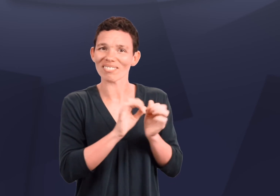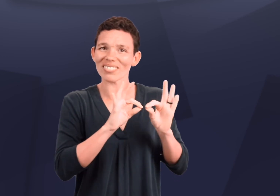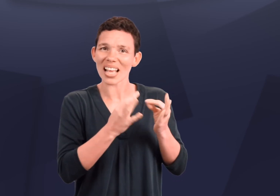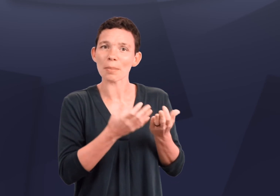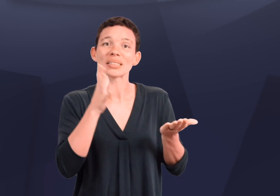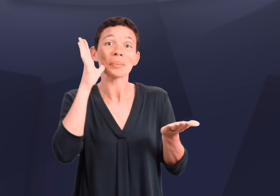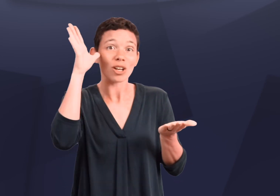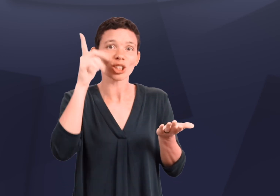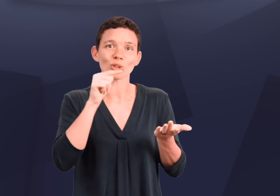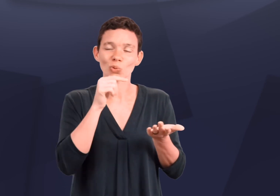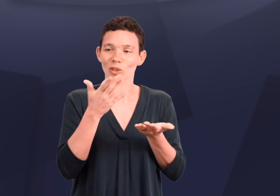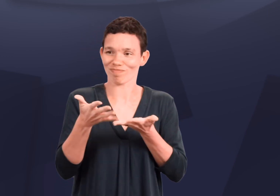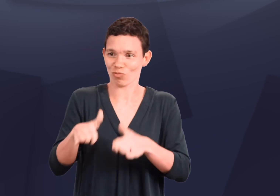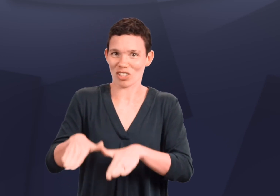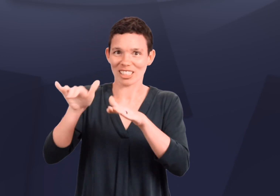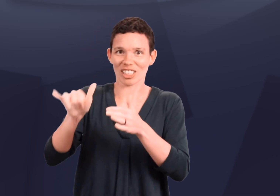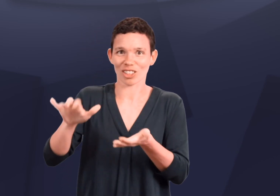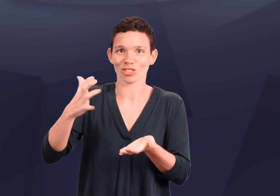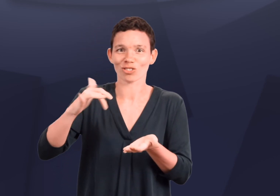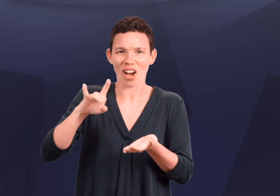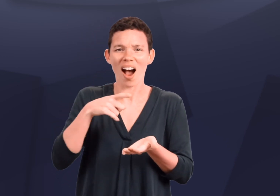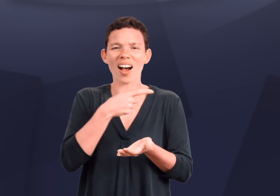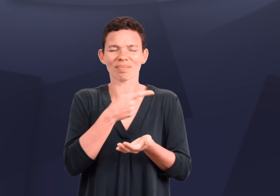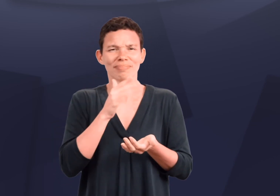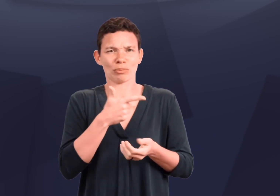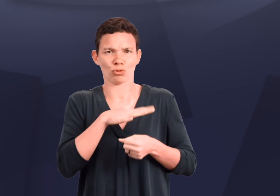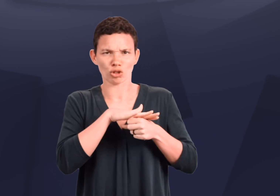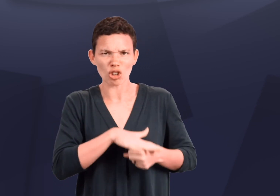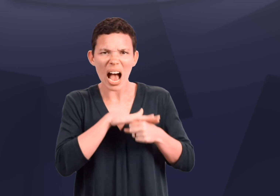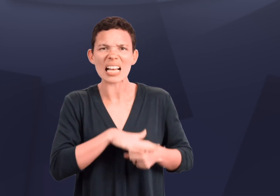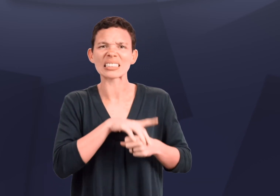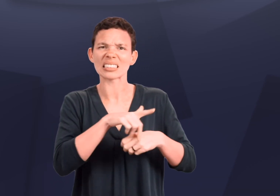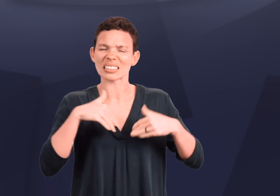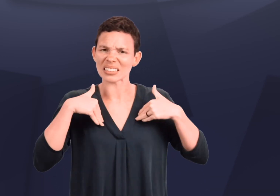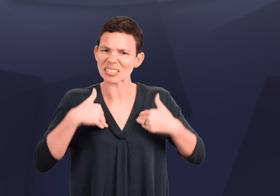You notice concerning behaviors from the parents, high stress and fatigue,